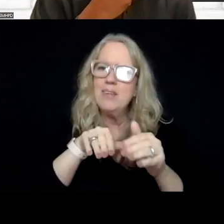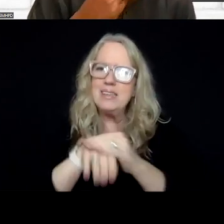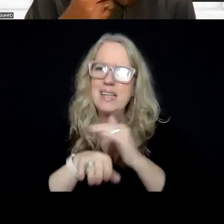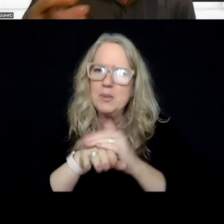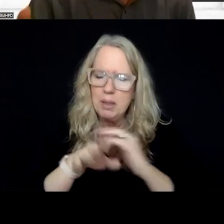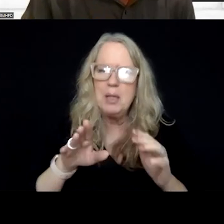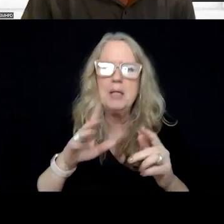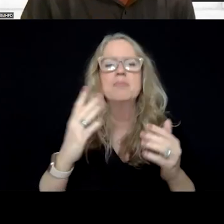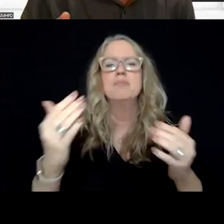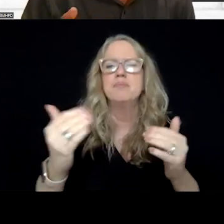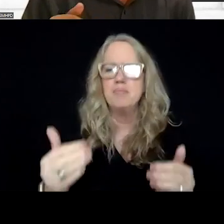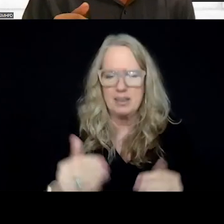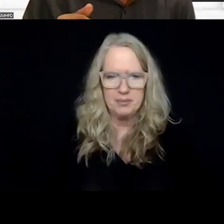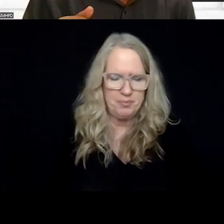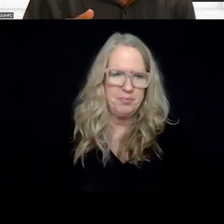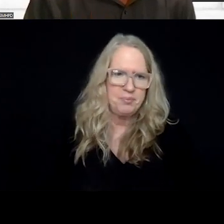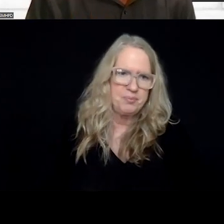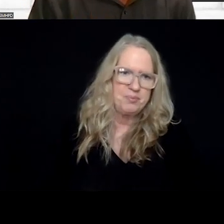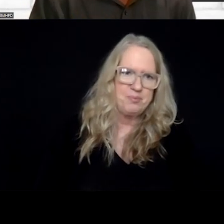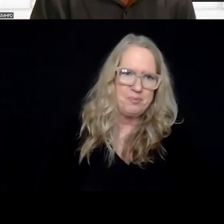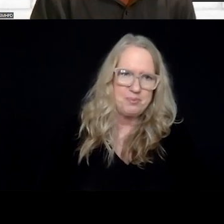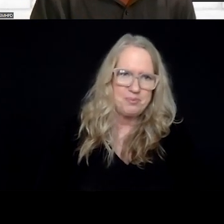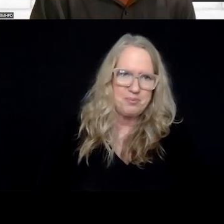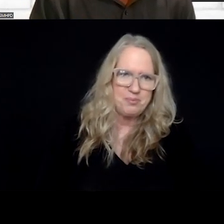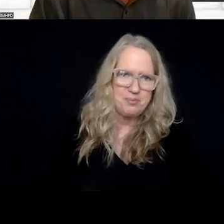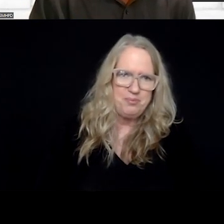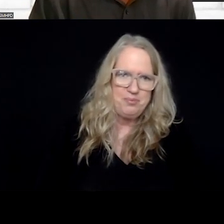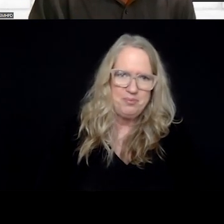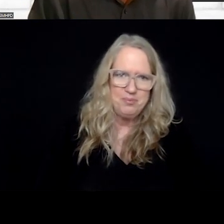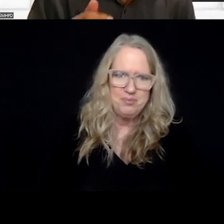BUT, NEXT SLIDE. SO WHAT WE WANT